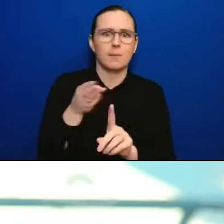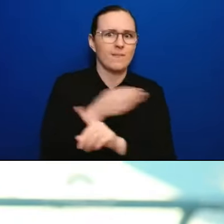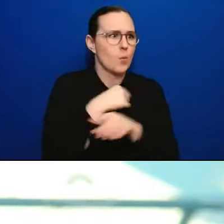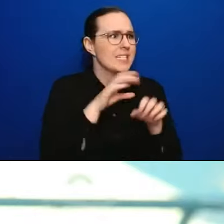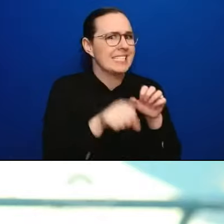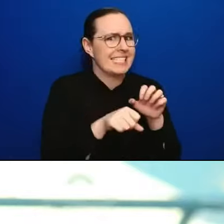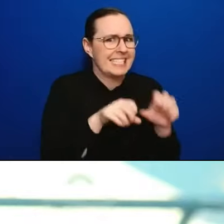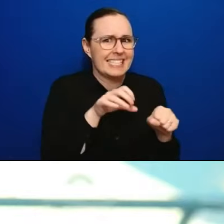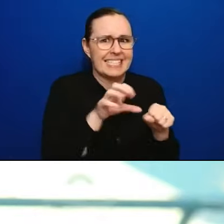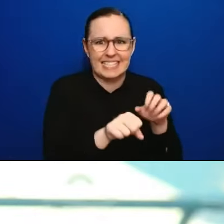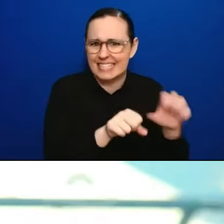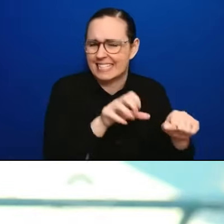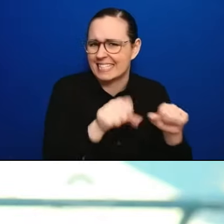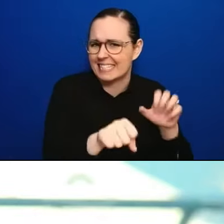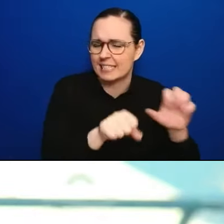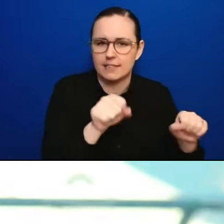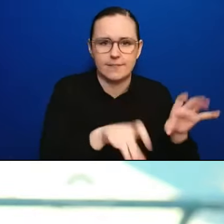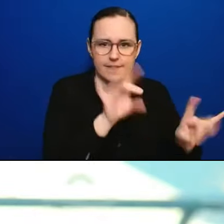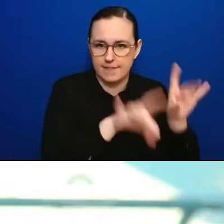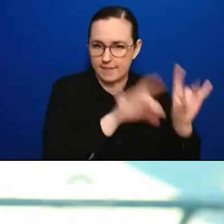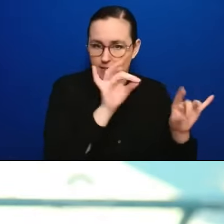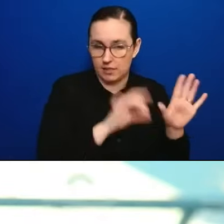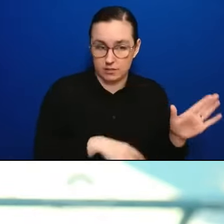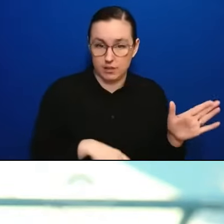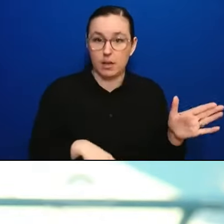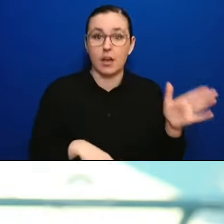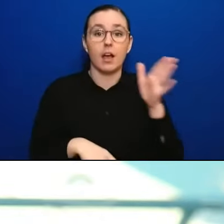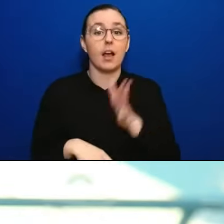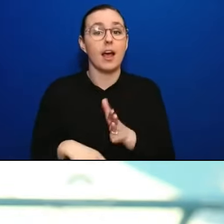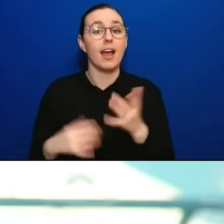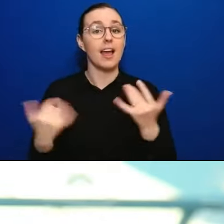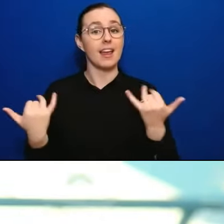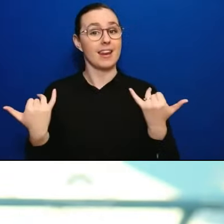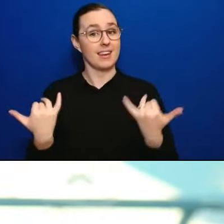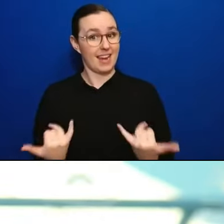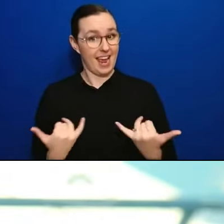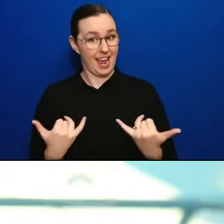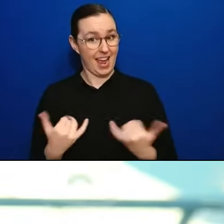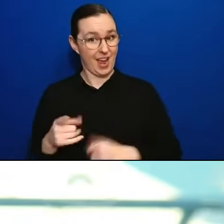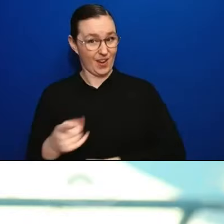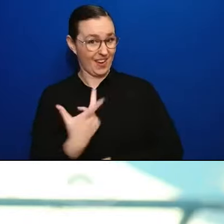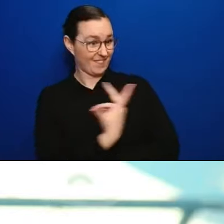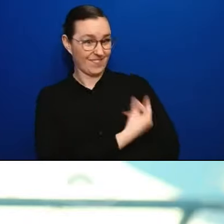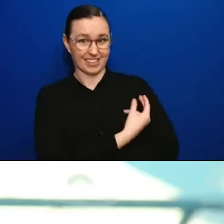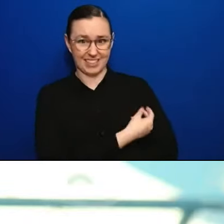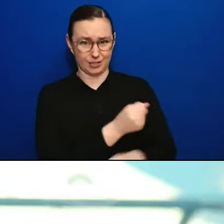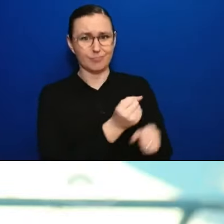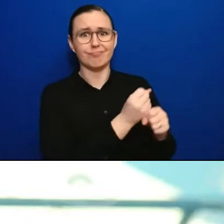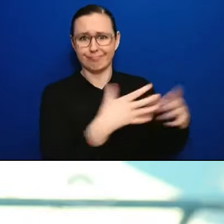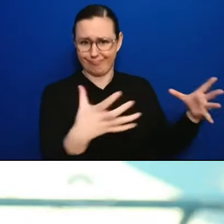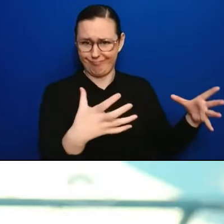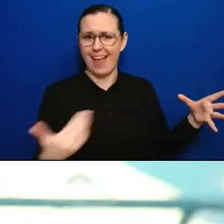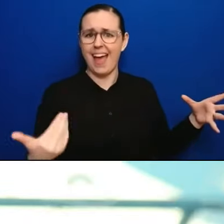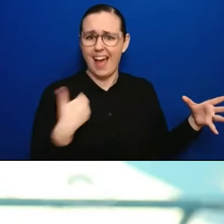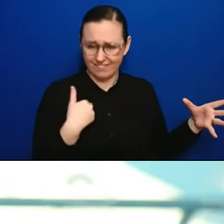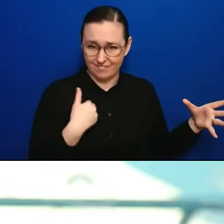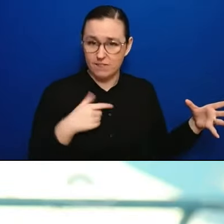And particularly before we had vaccinations and before we had